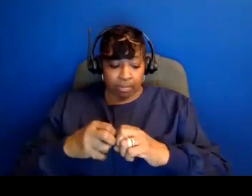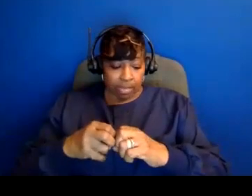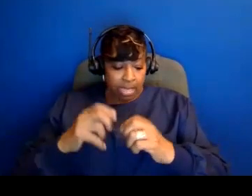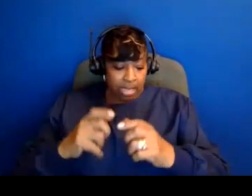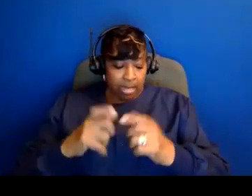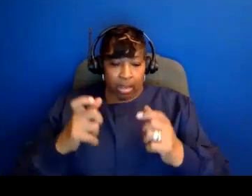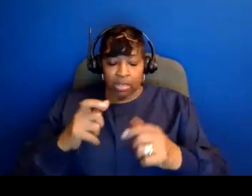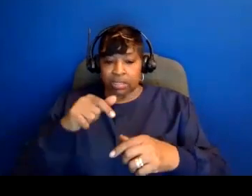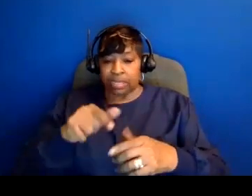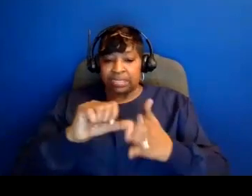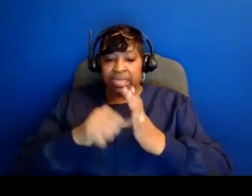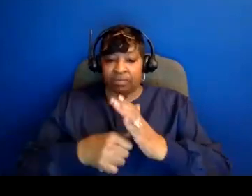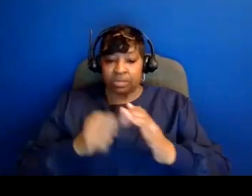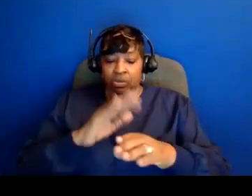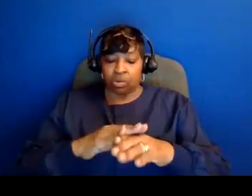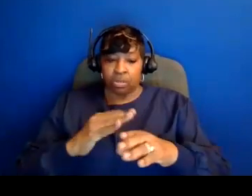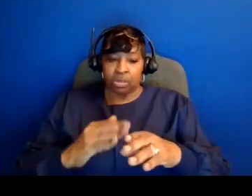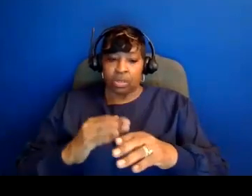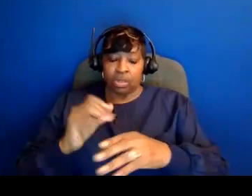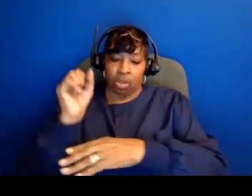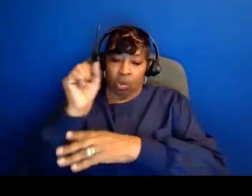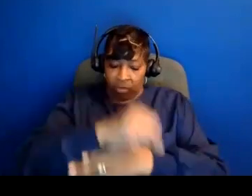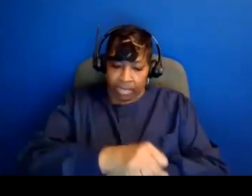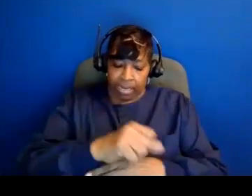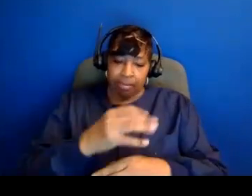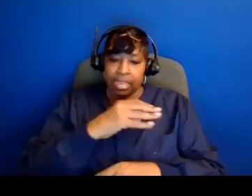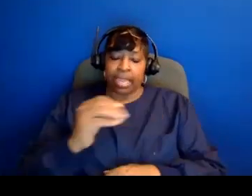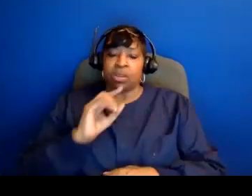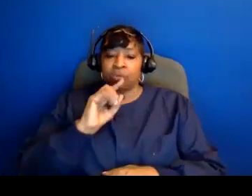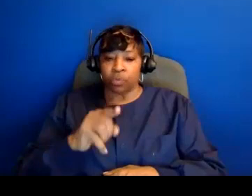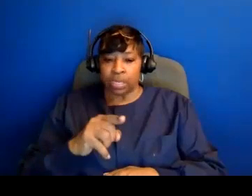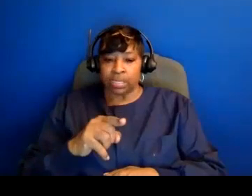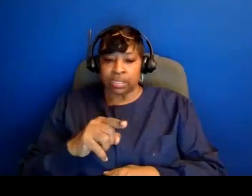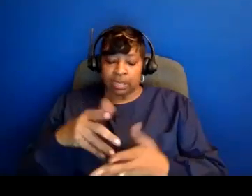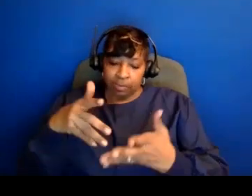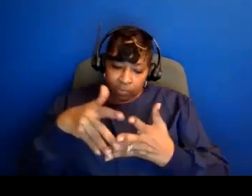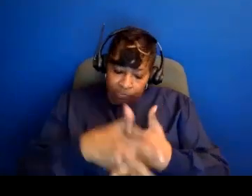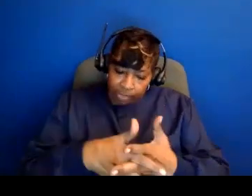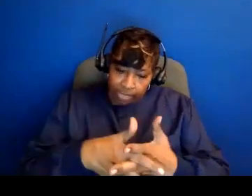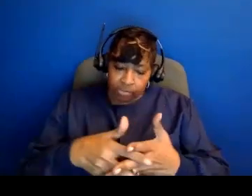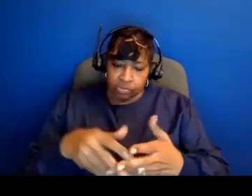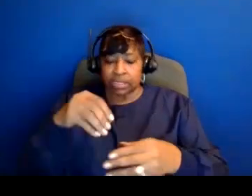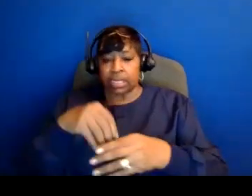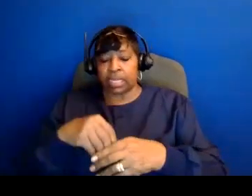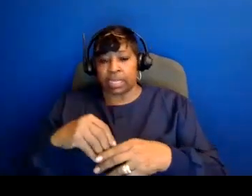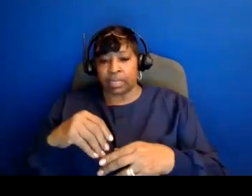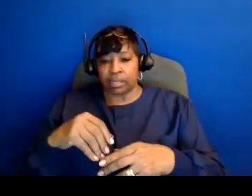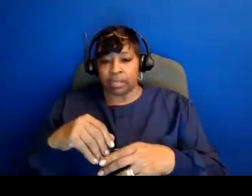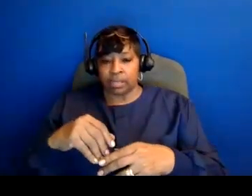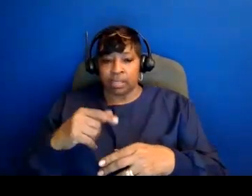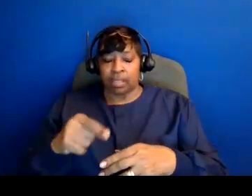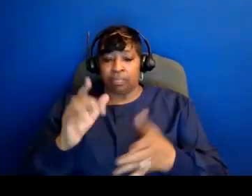lauravanpuymbrouck: They have a real emphasis on work ethics. The pull yourself up by the bootstrap mentality, symbolic ableists